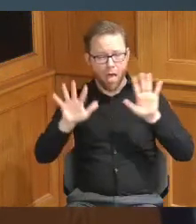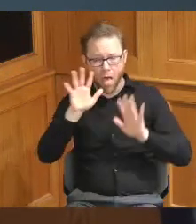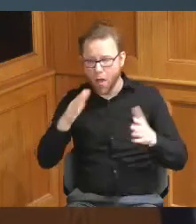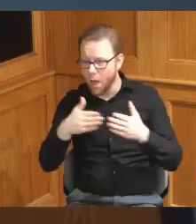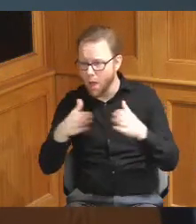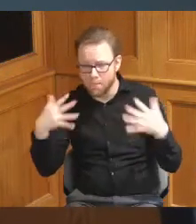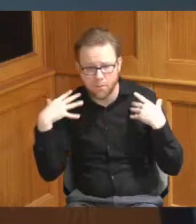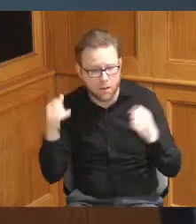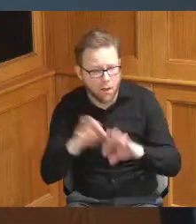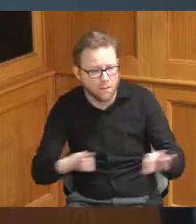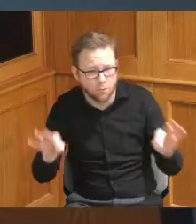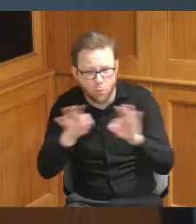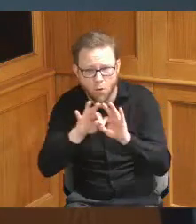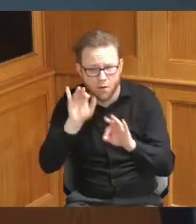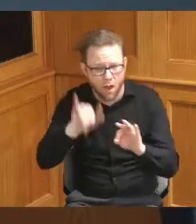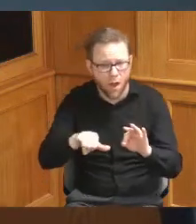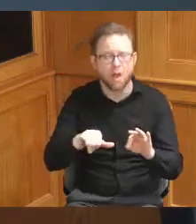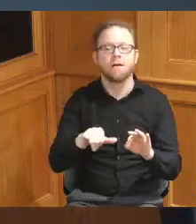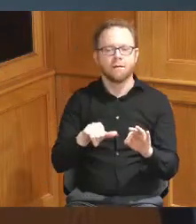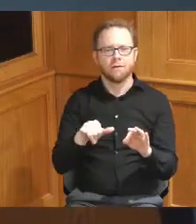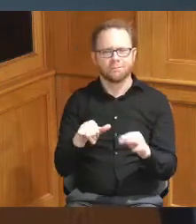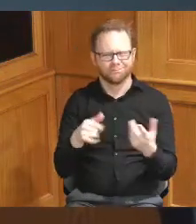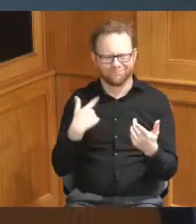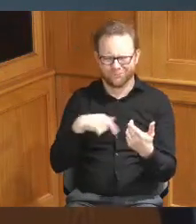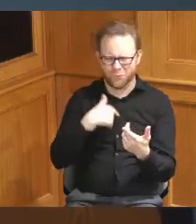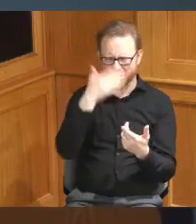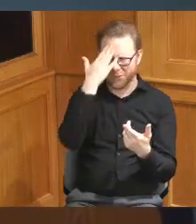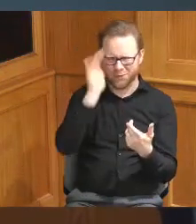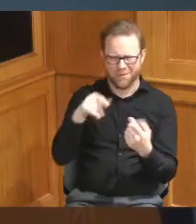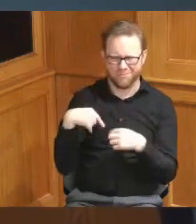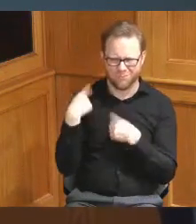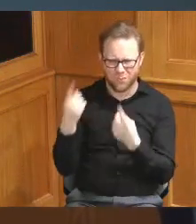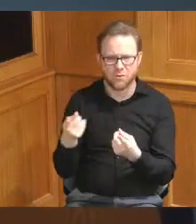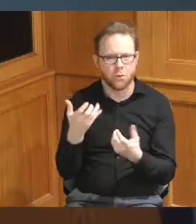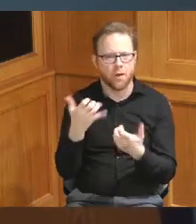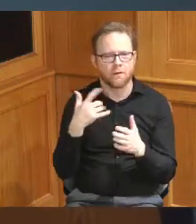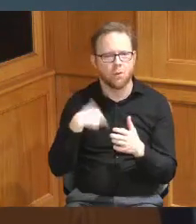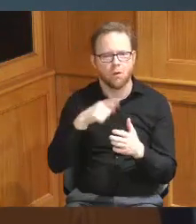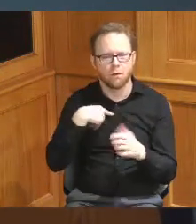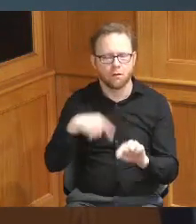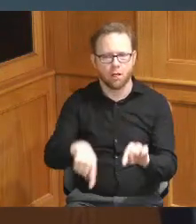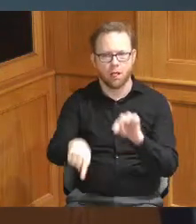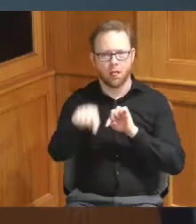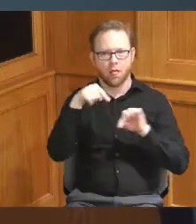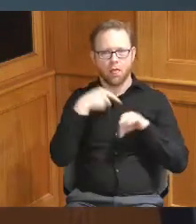which we knew so I just want to make sure we're not going to go backwards Covid was a bad thing